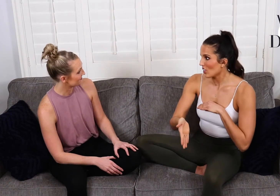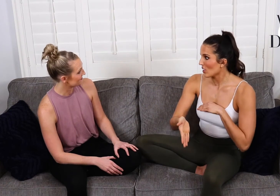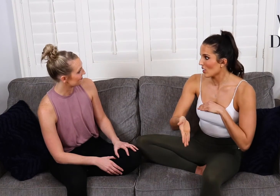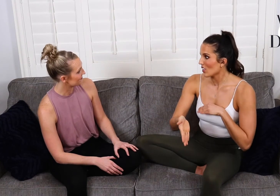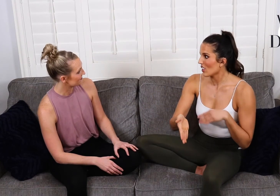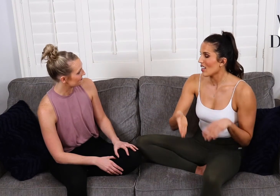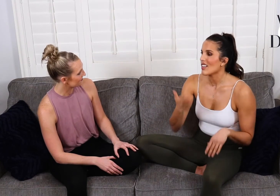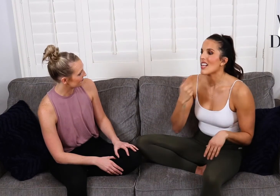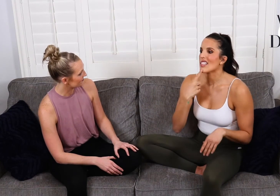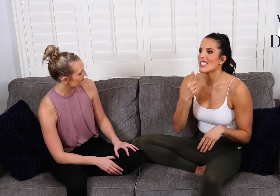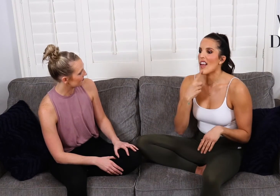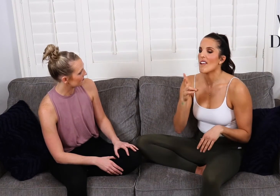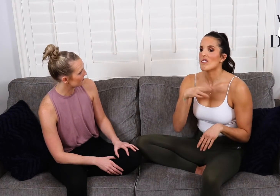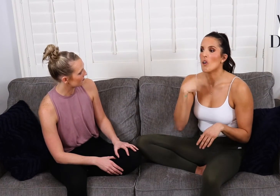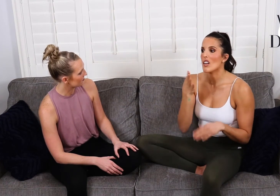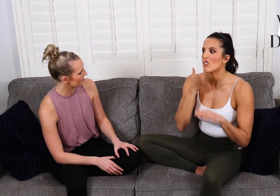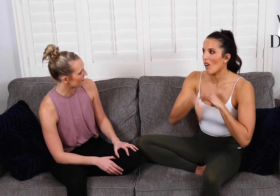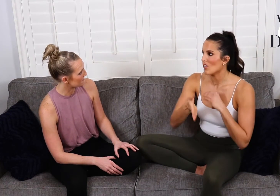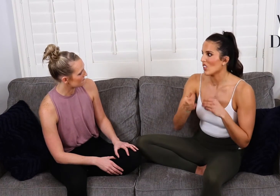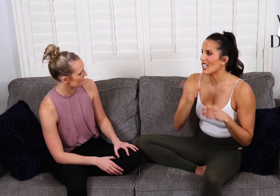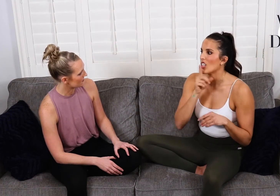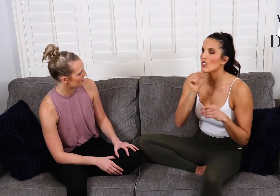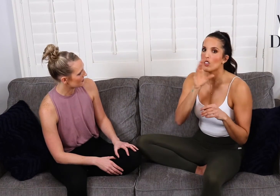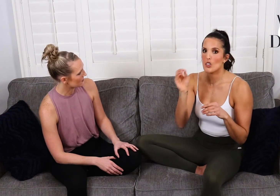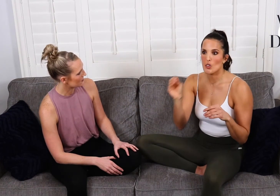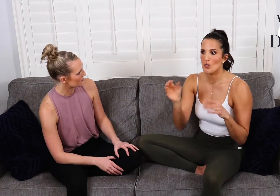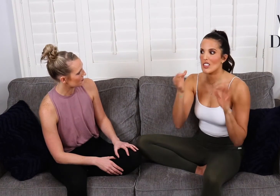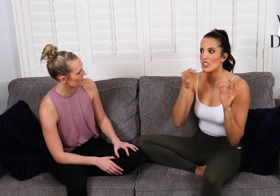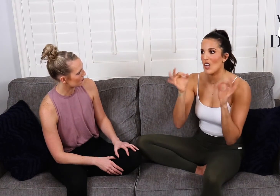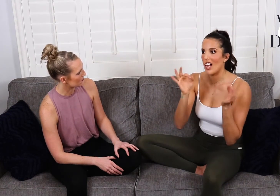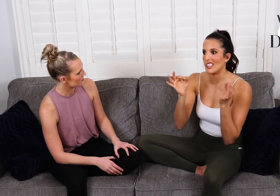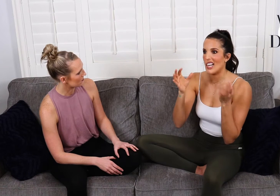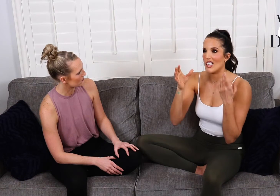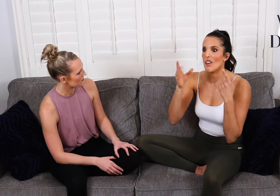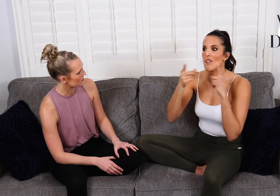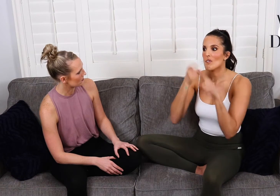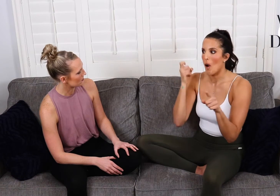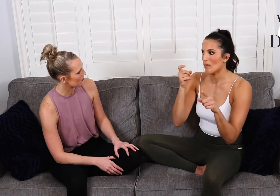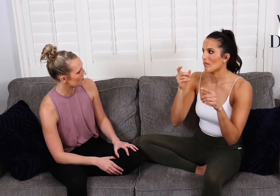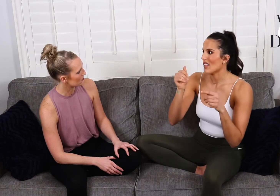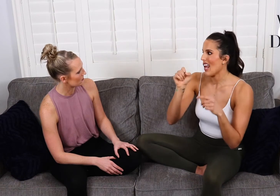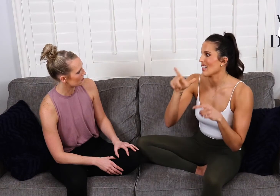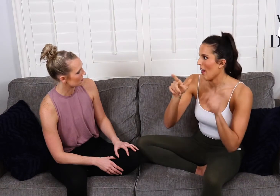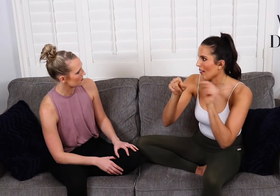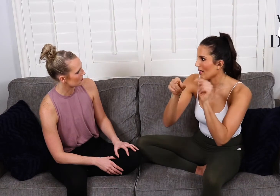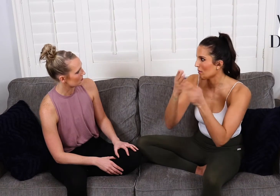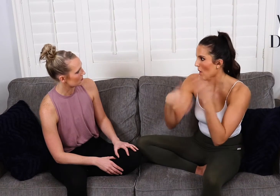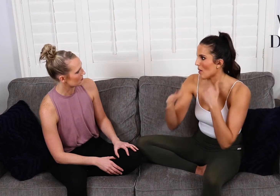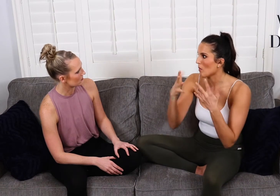and they said it is because voiceover it's too distracting from ASL. They want to be able to